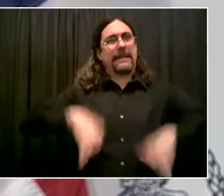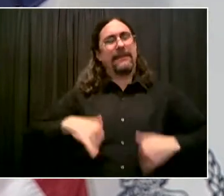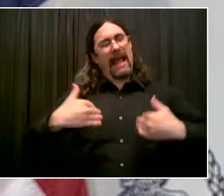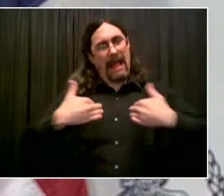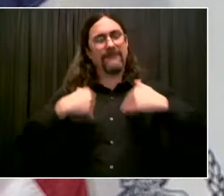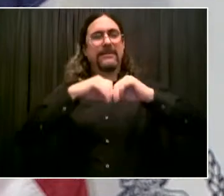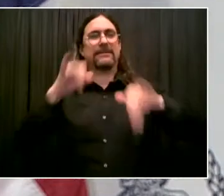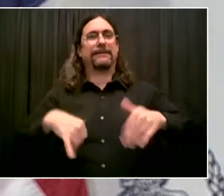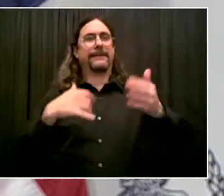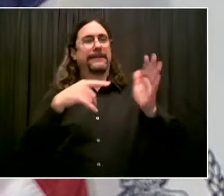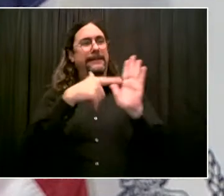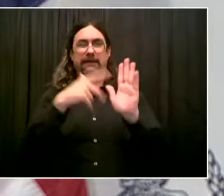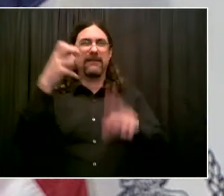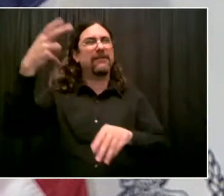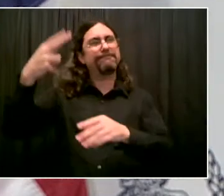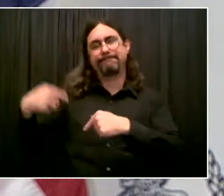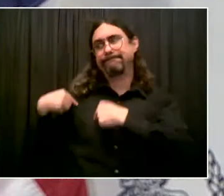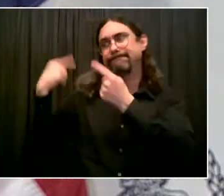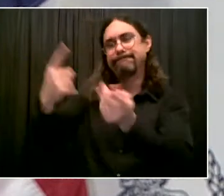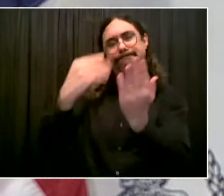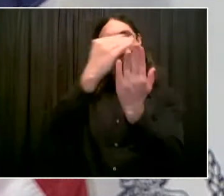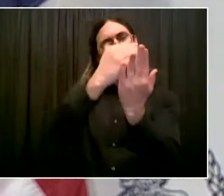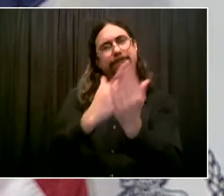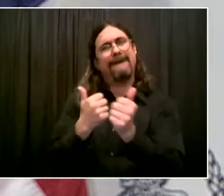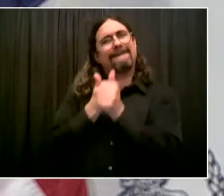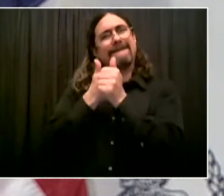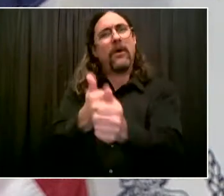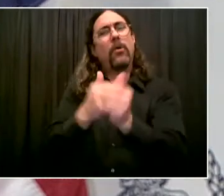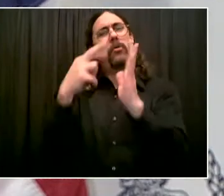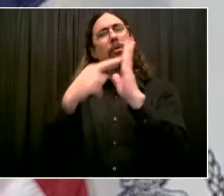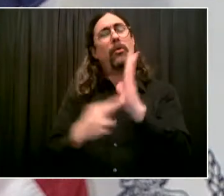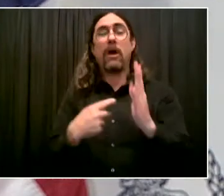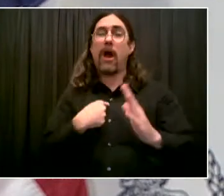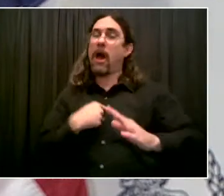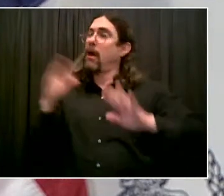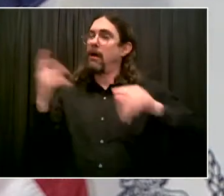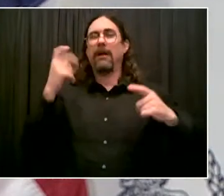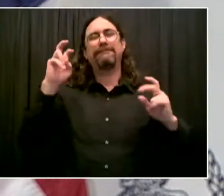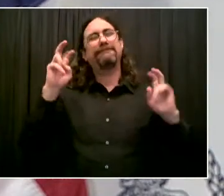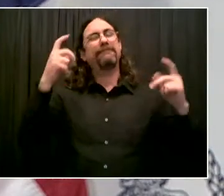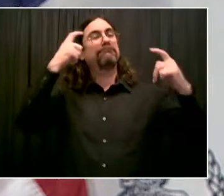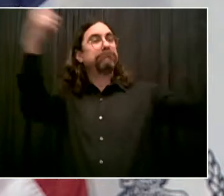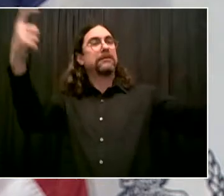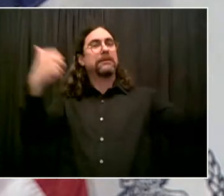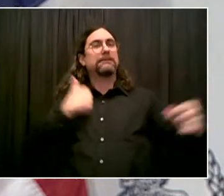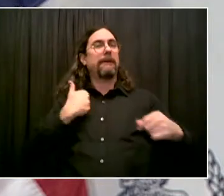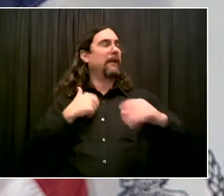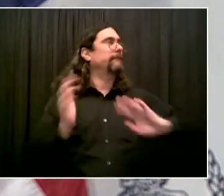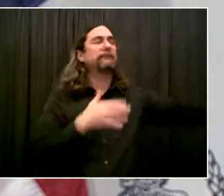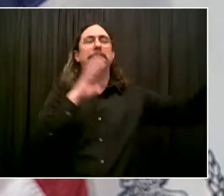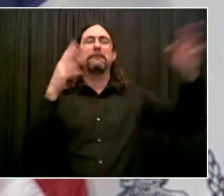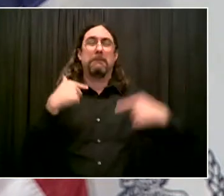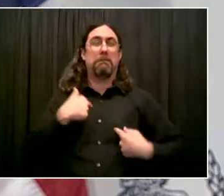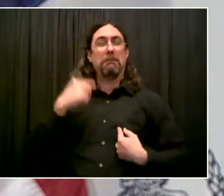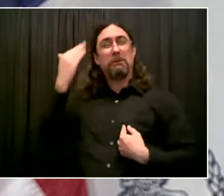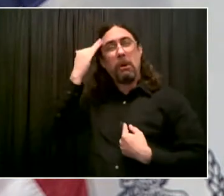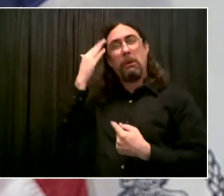ARE GIVEN.